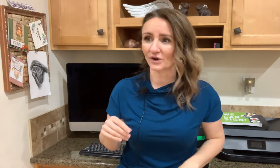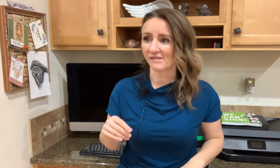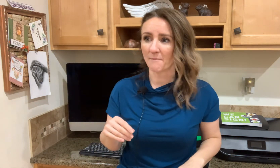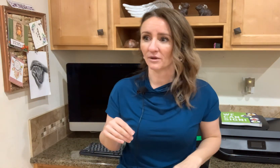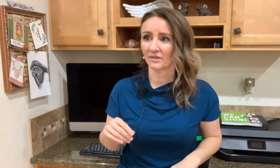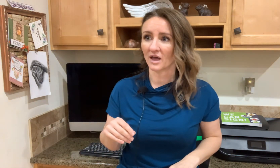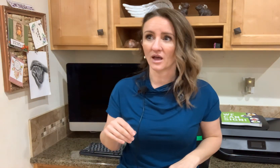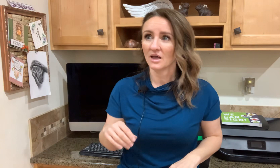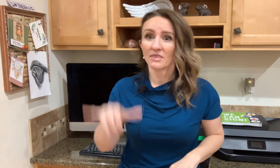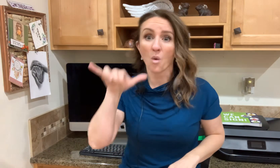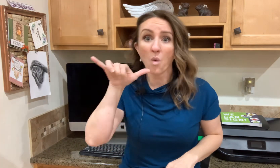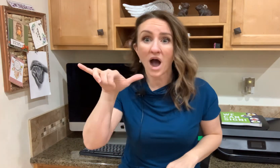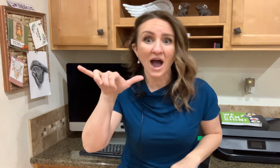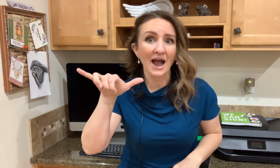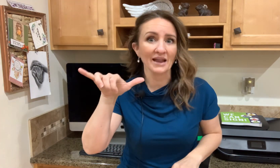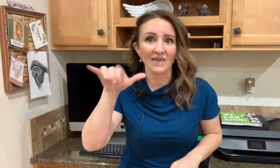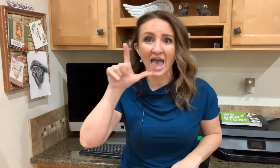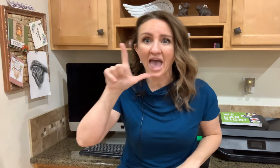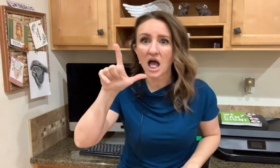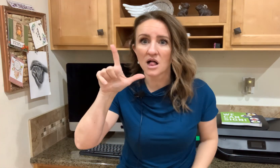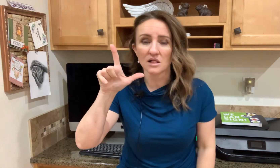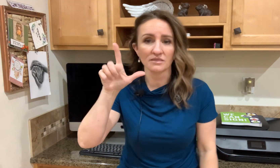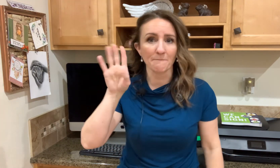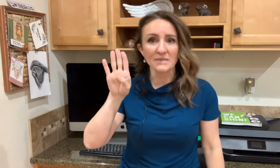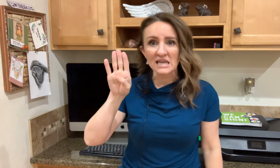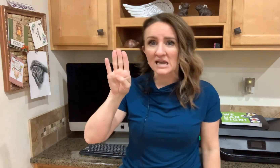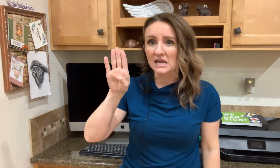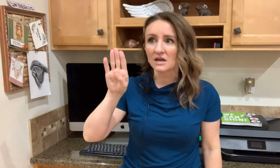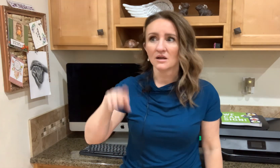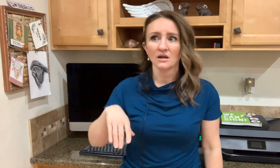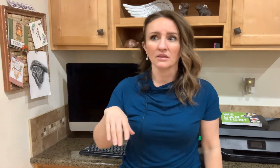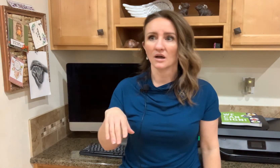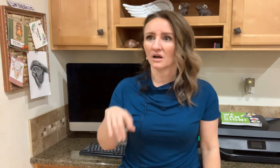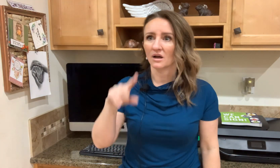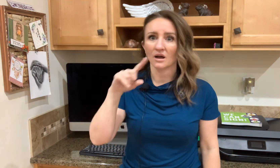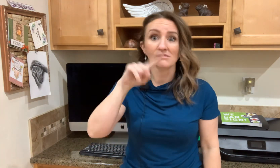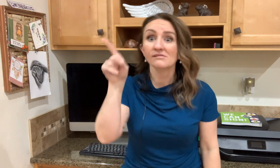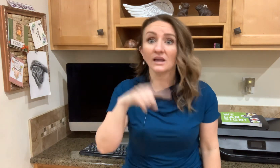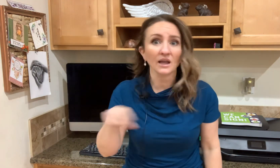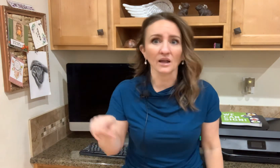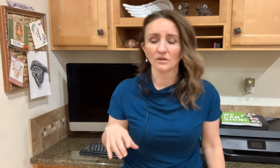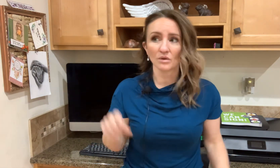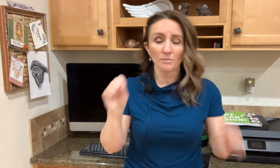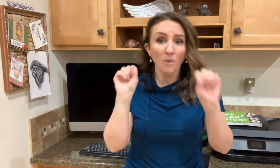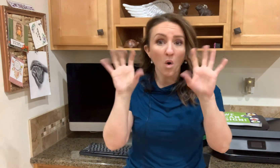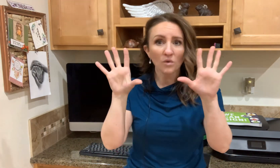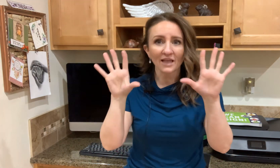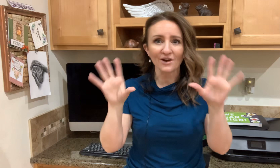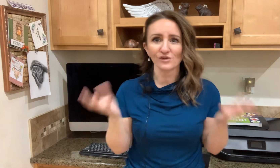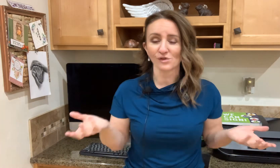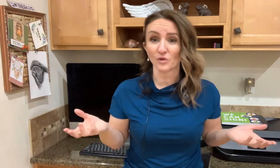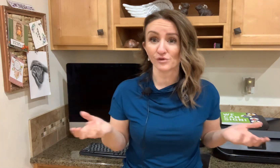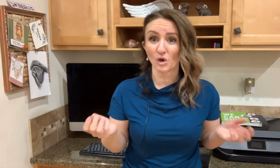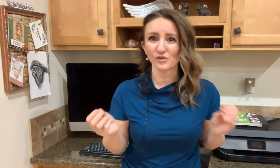example the Y the L the B the Z, the bold letters so those are